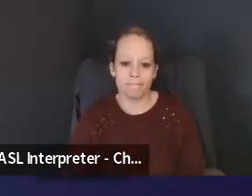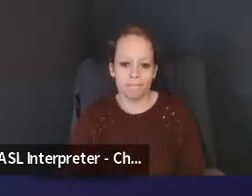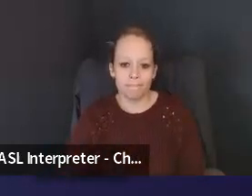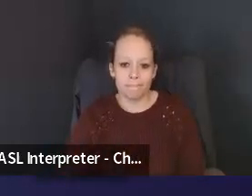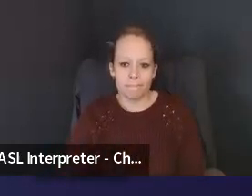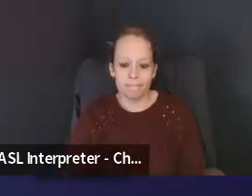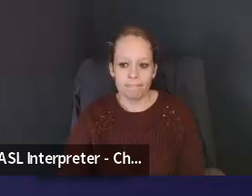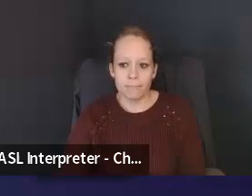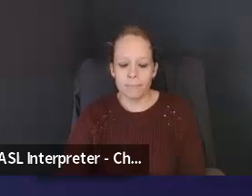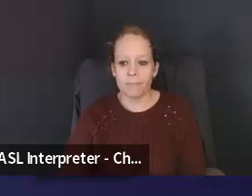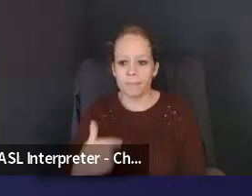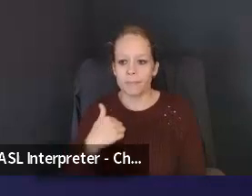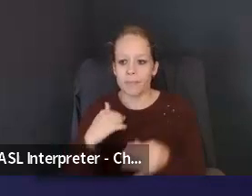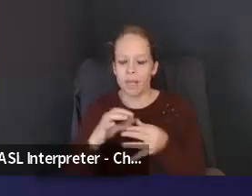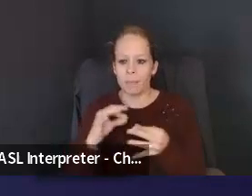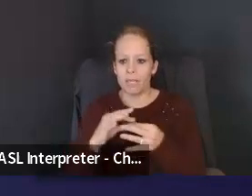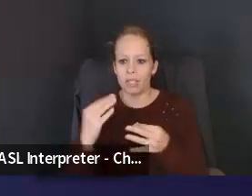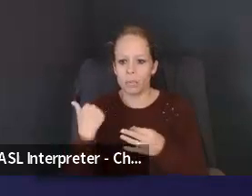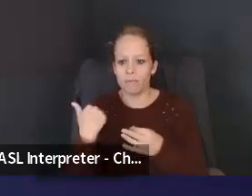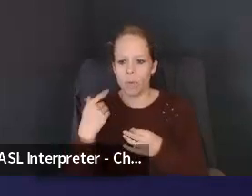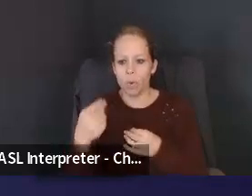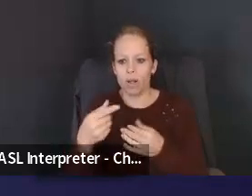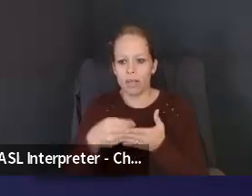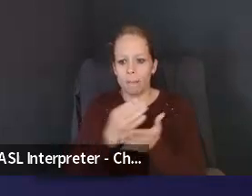Dr. Leslie: I mentioned earlier, the budget is not an estimate. It's the actual cost. So,